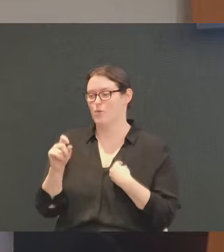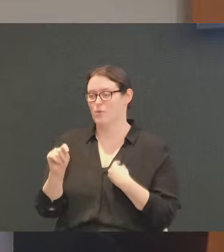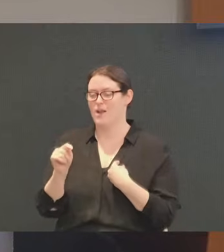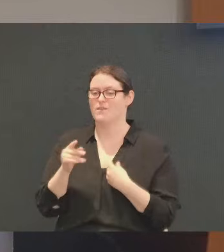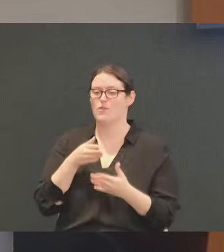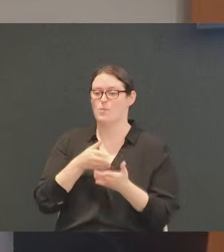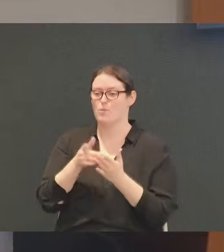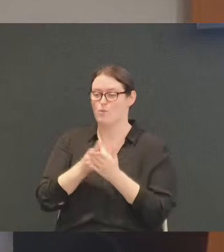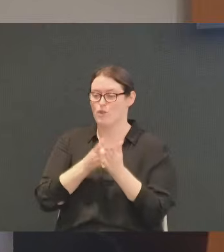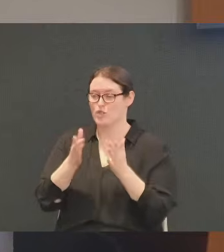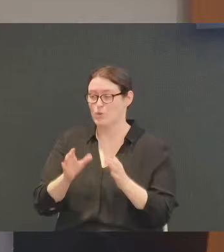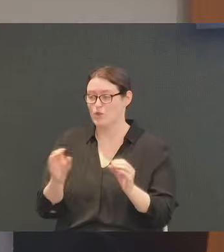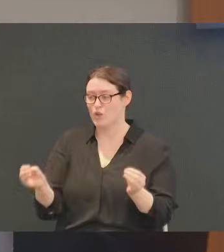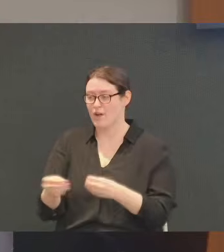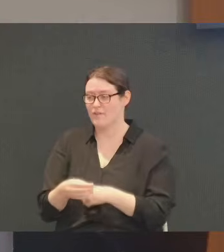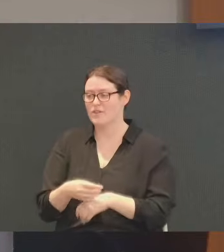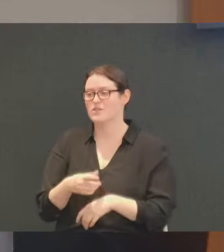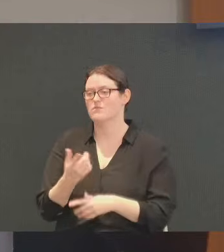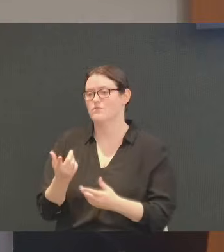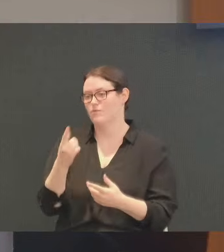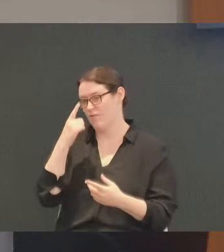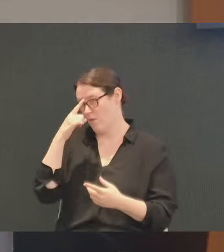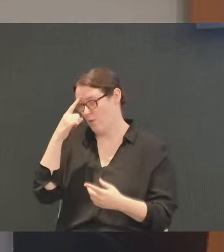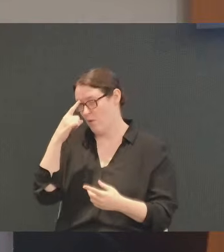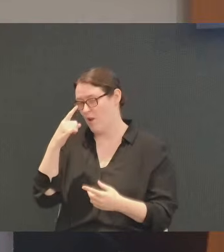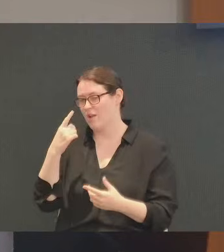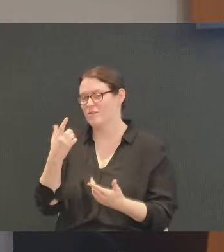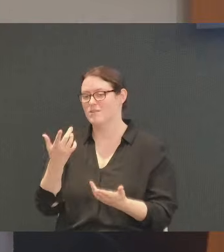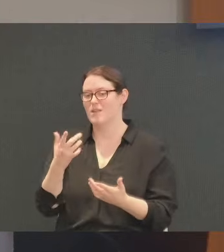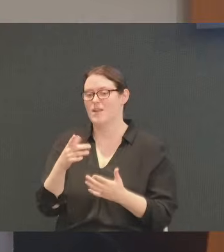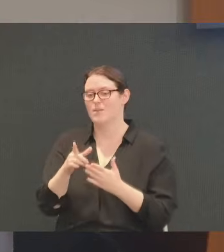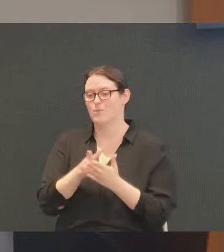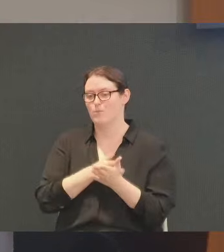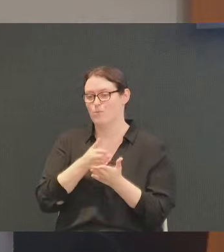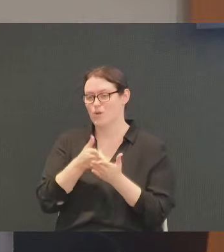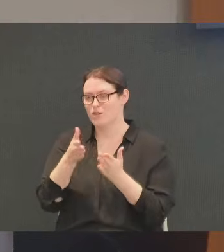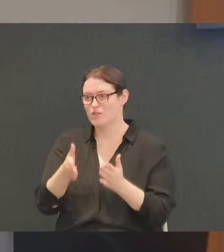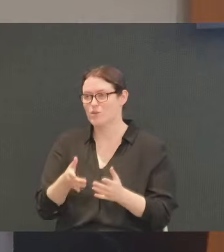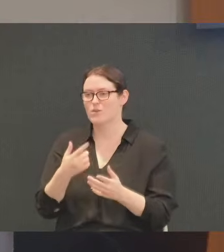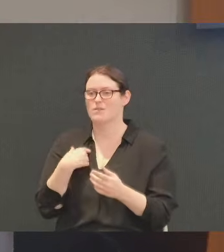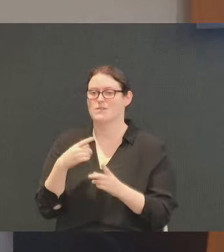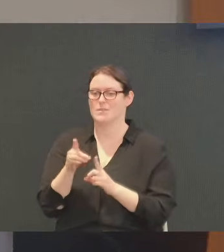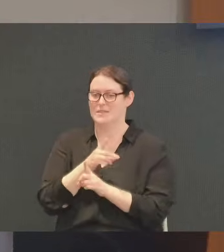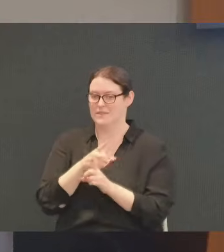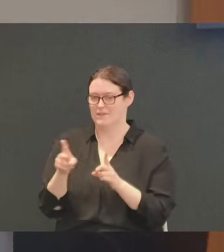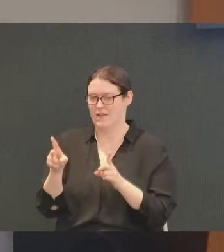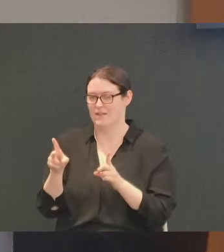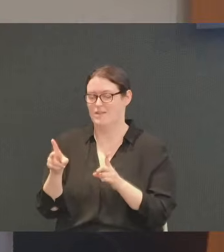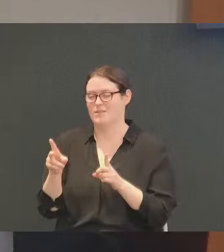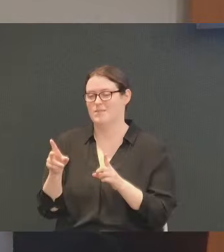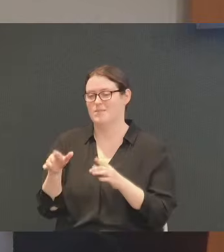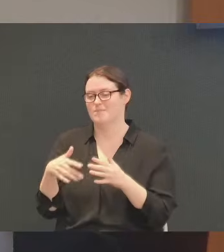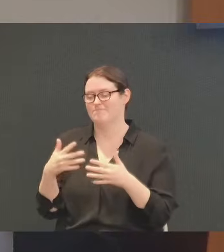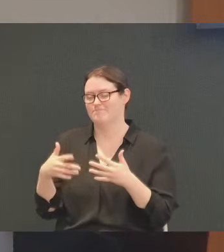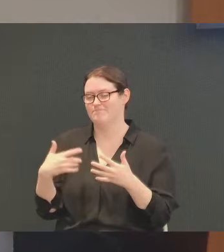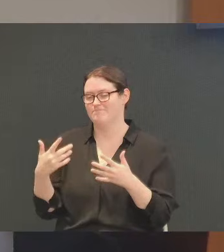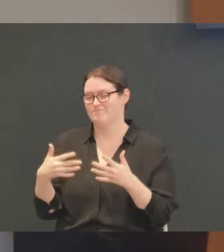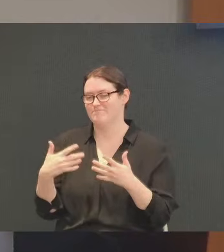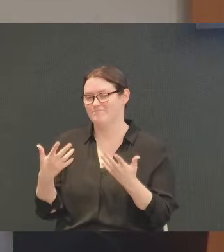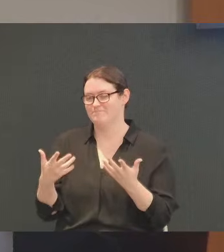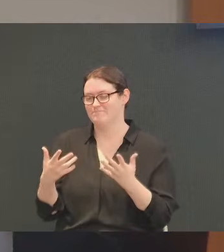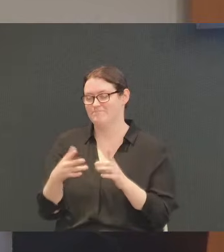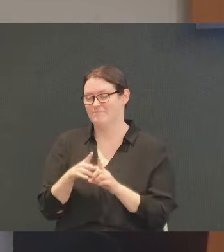office for implementation of the Prosecutor's domestic violence uh domestic violence program